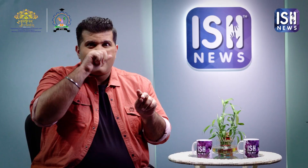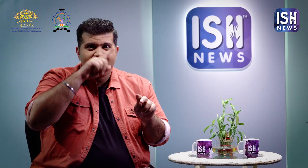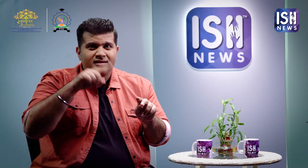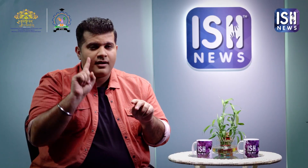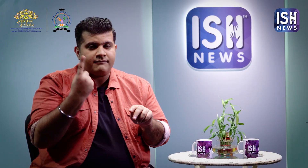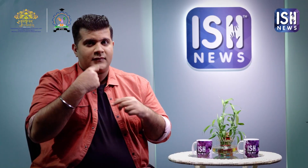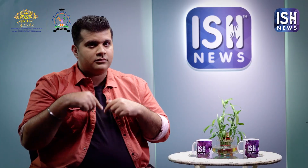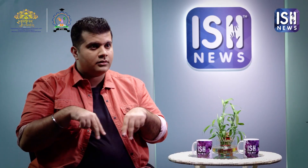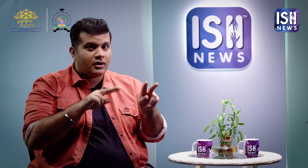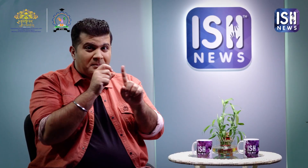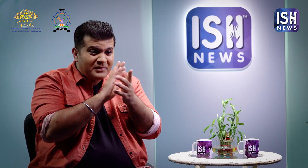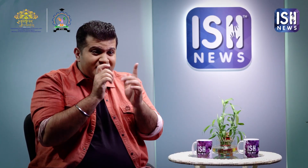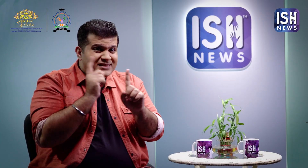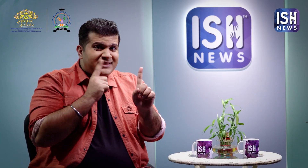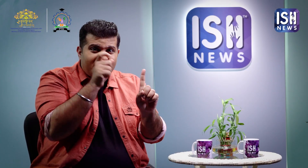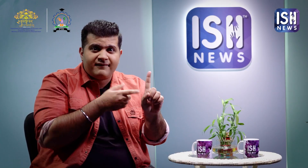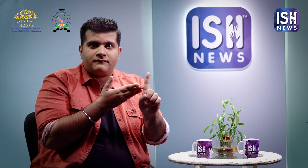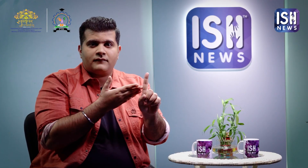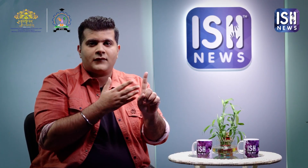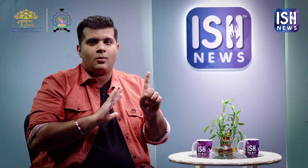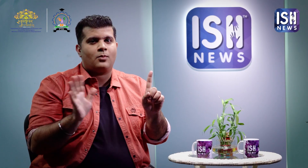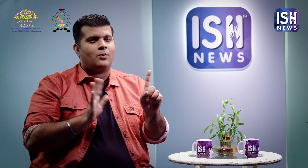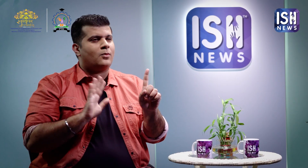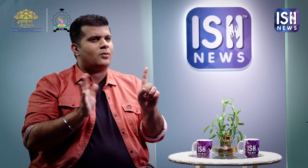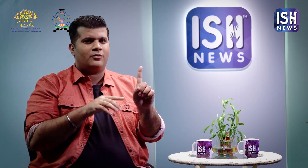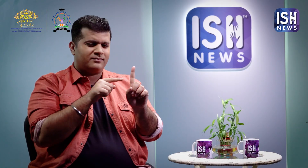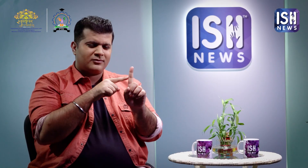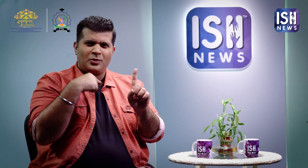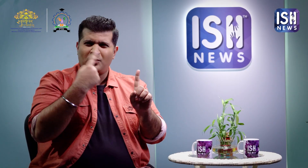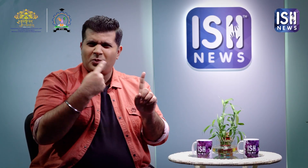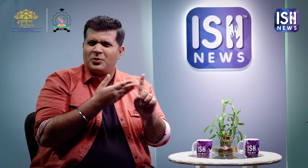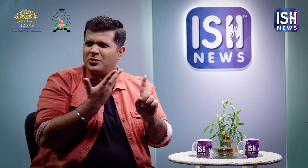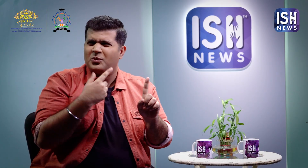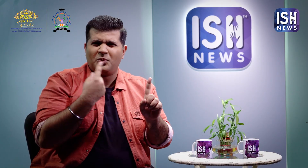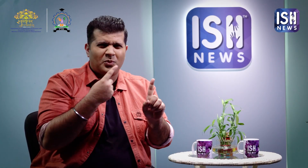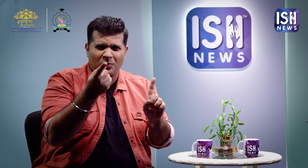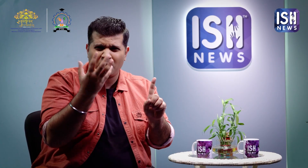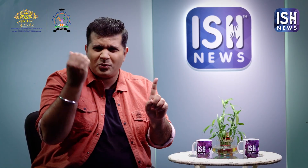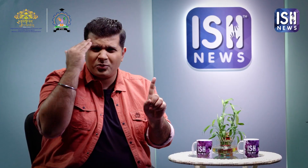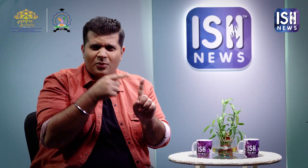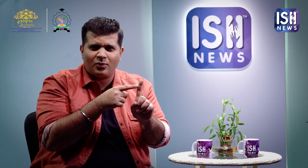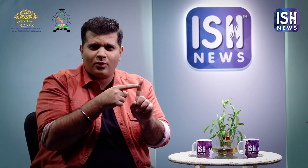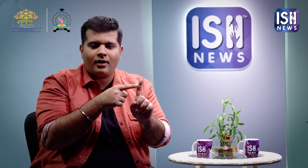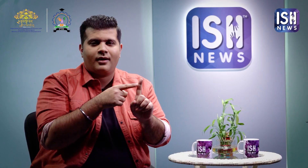He seems to be one of few numbers of Deaf Indians to get this degree. Really amazing. Who is he? Do you want to know him?